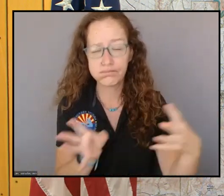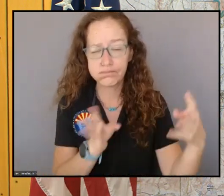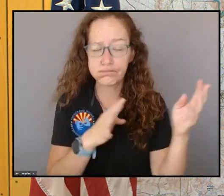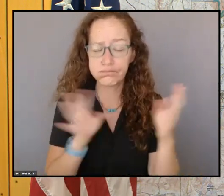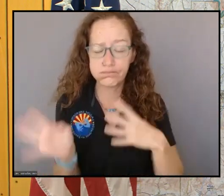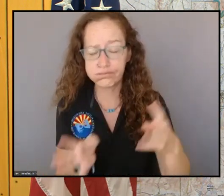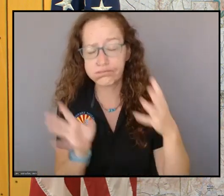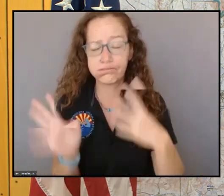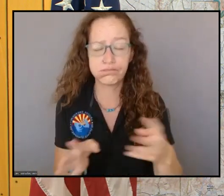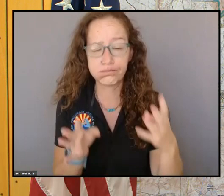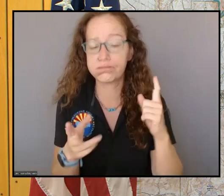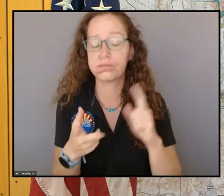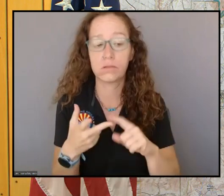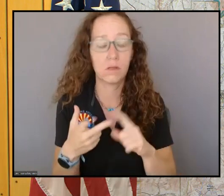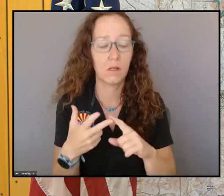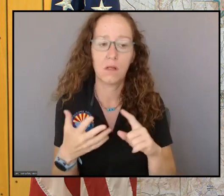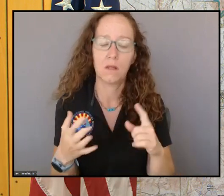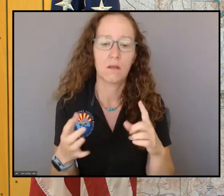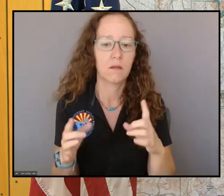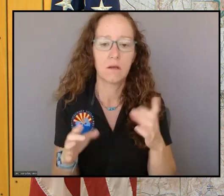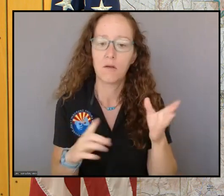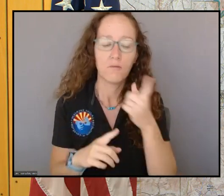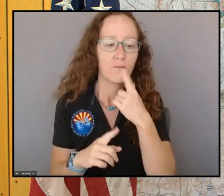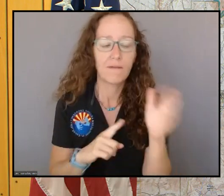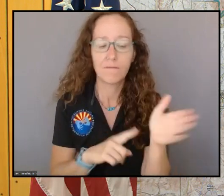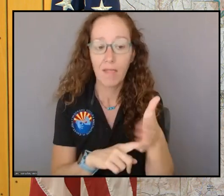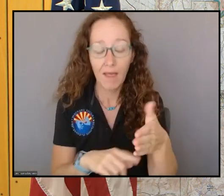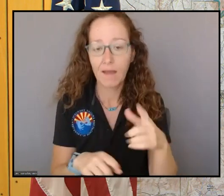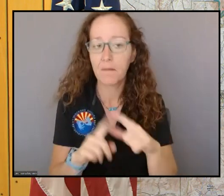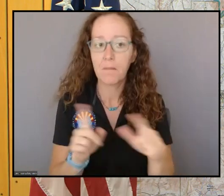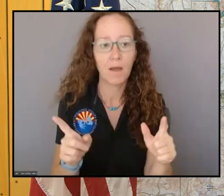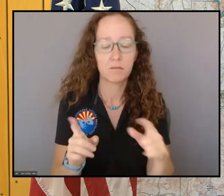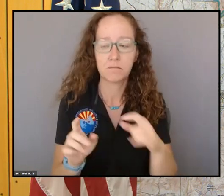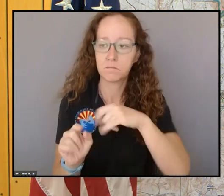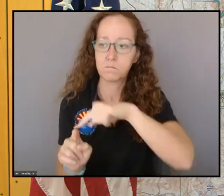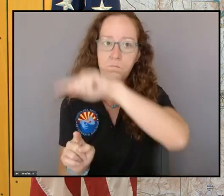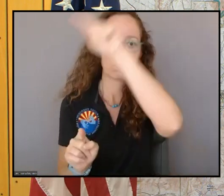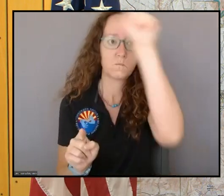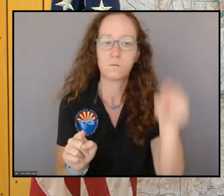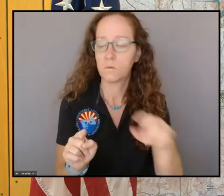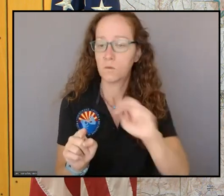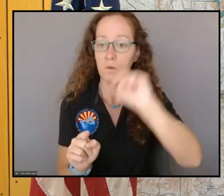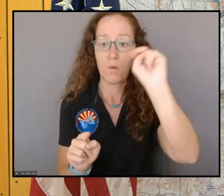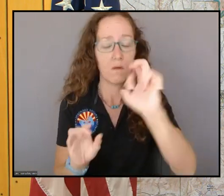feeling pretty good about that. That the work that the firefighters have done there in the North Zone